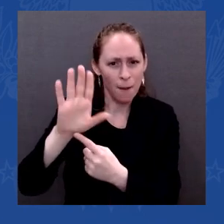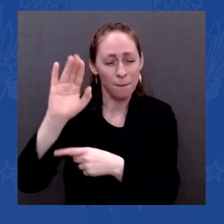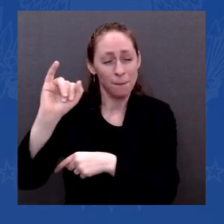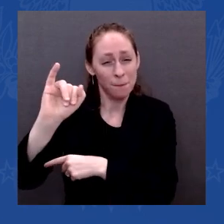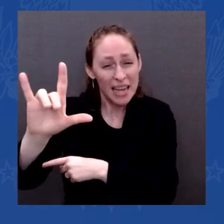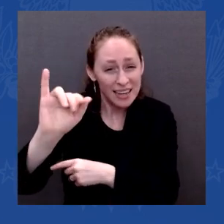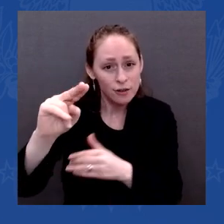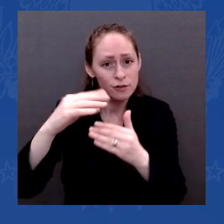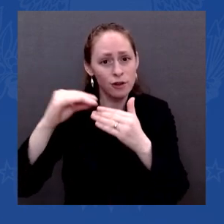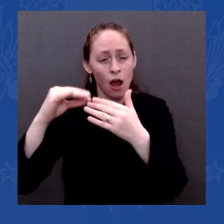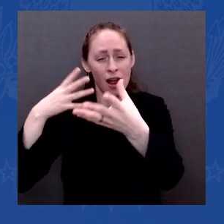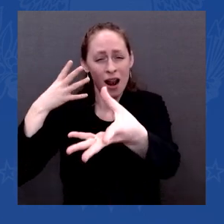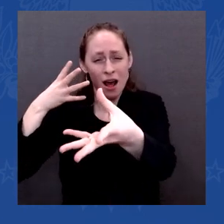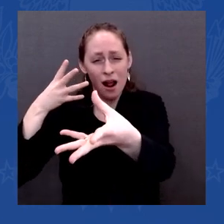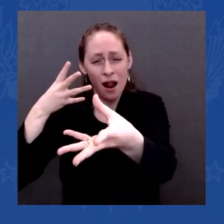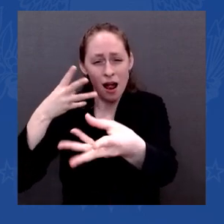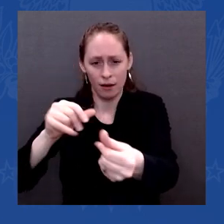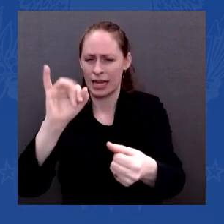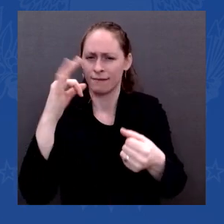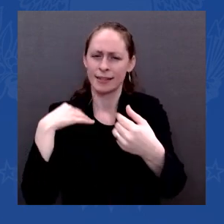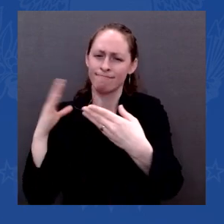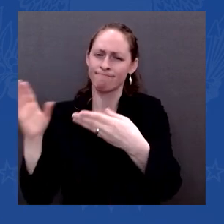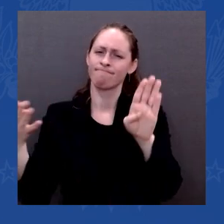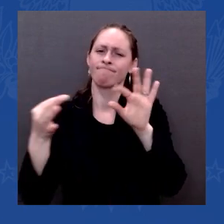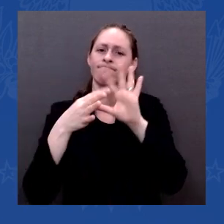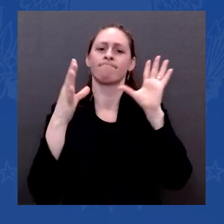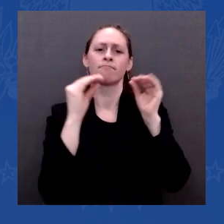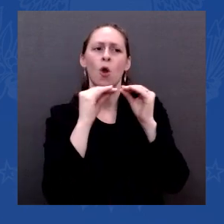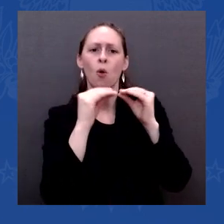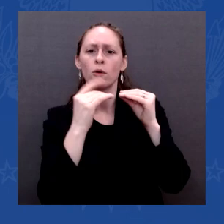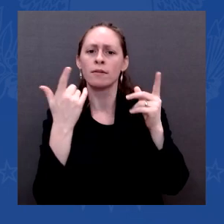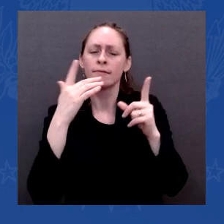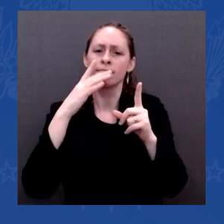To give relief to families, in the American Rescue Plan we had the Childcare Tax Credit.